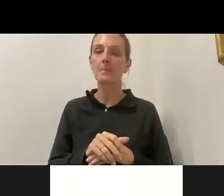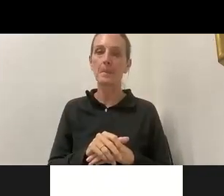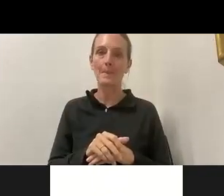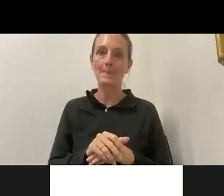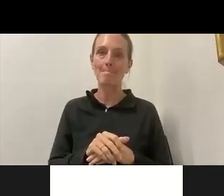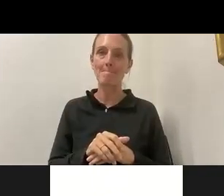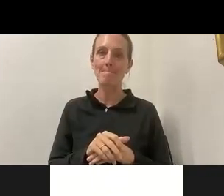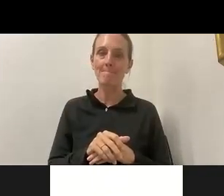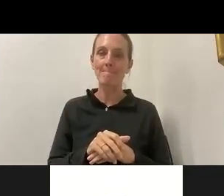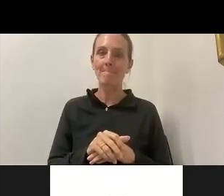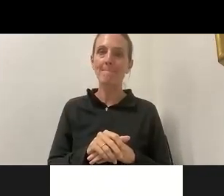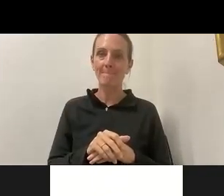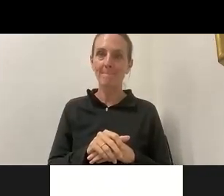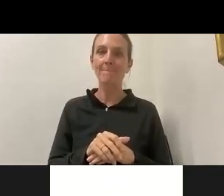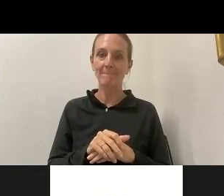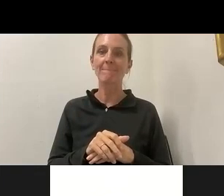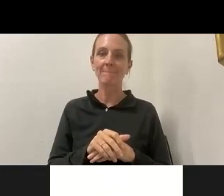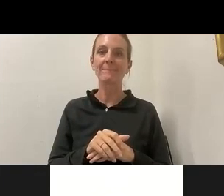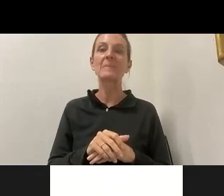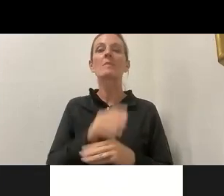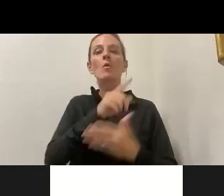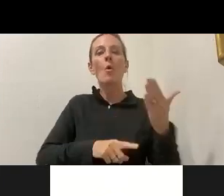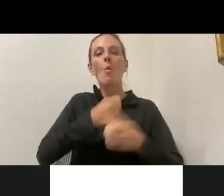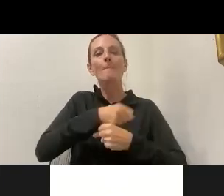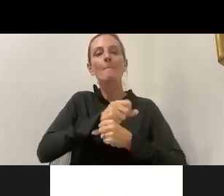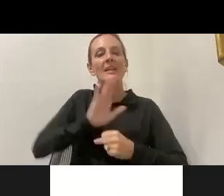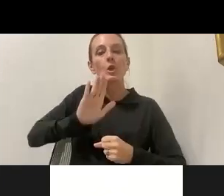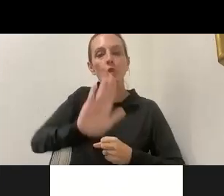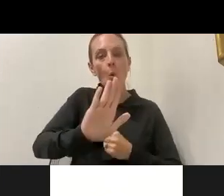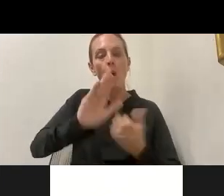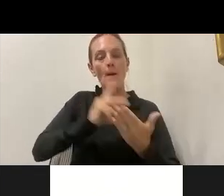So, tips and tricks. What makes your proposal unique and stand out from other proposals?